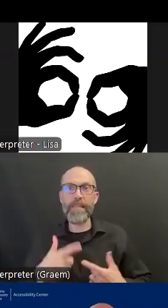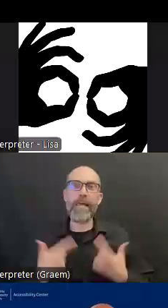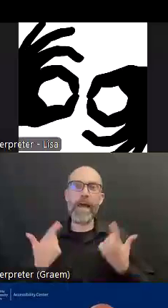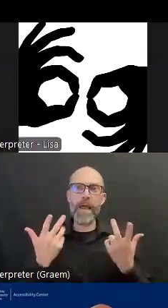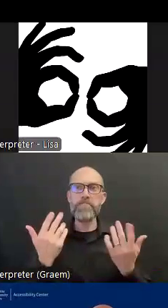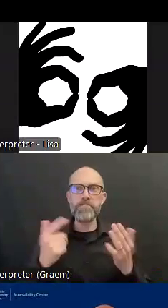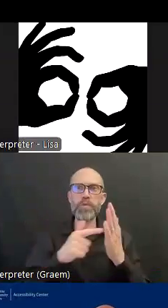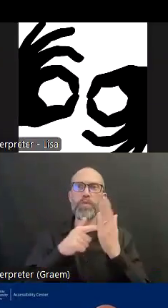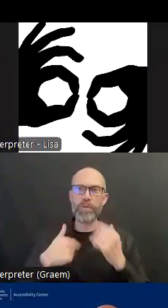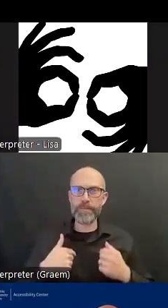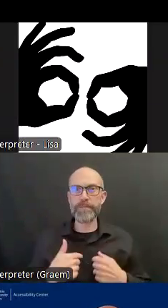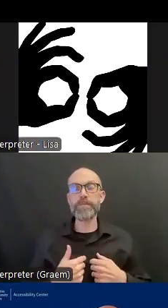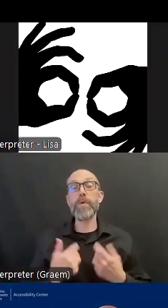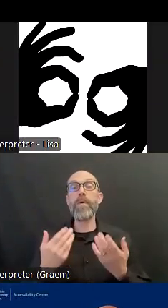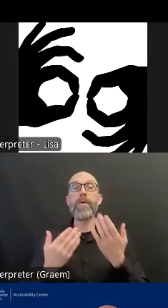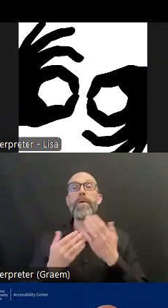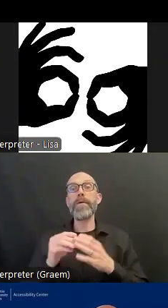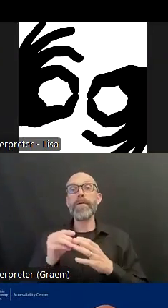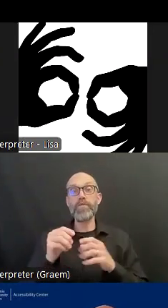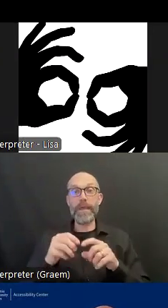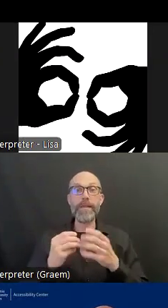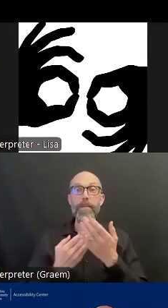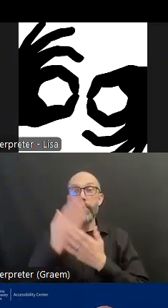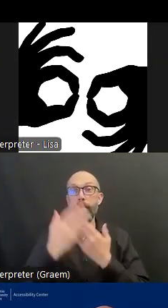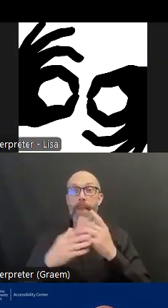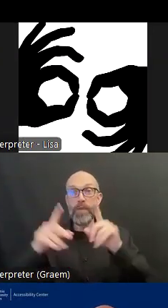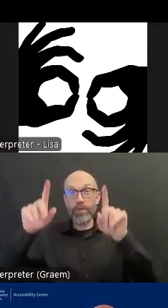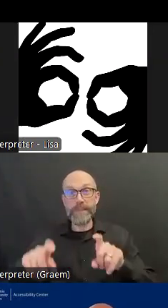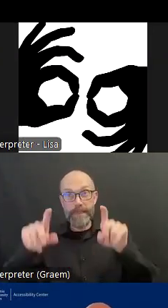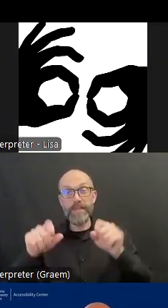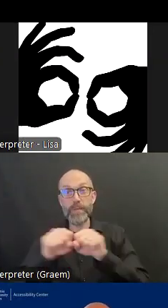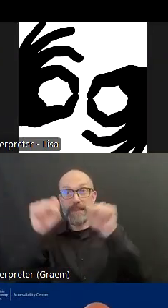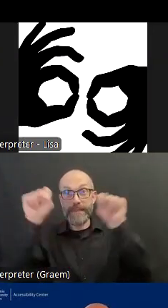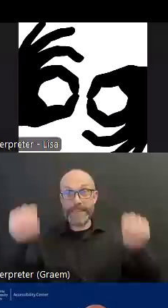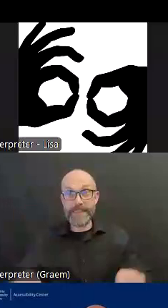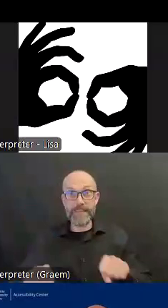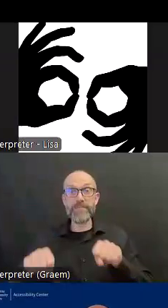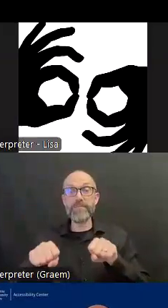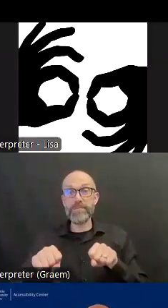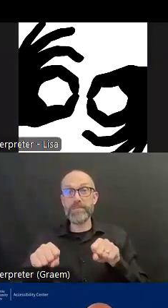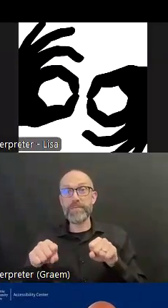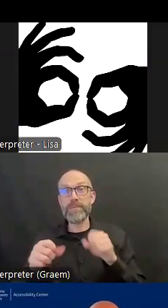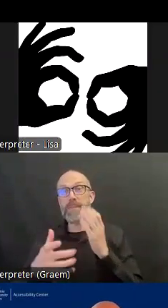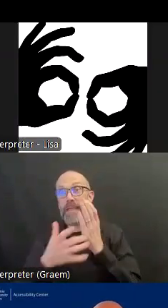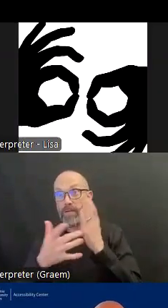You can do manual testing with assistive technologies if you have the capacity and the capability. The newest one that I've added here